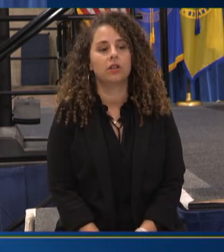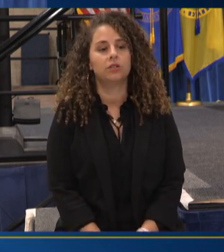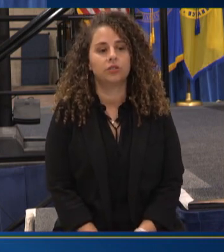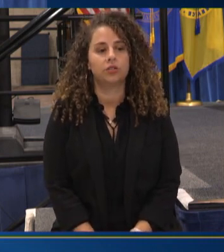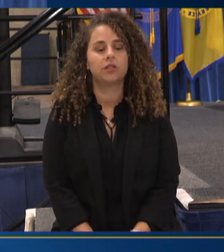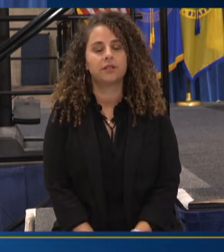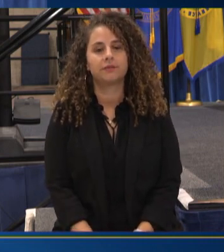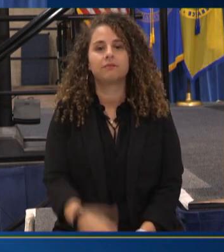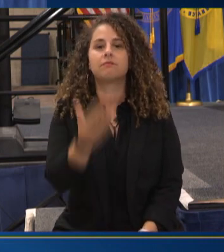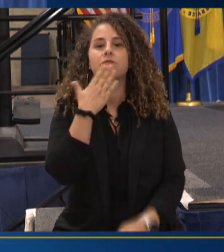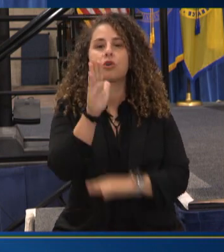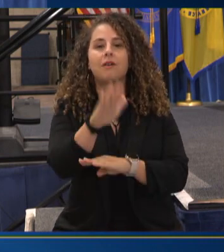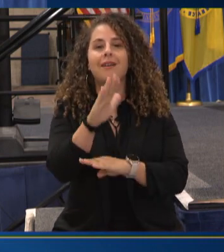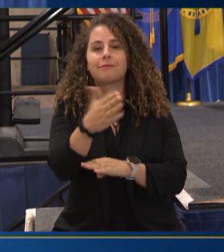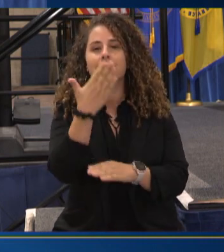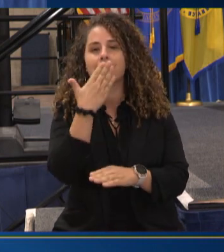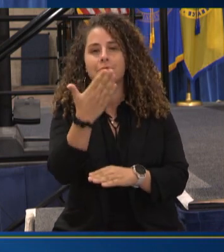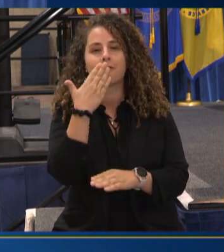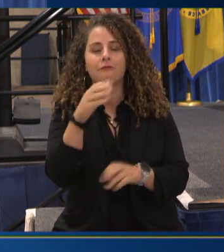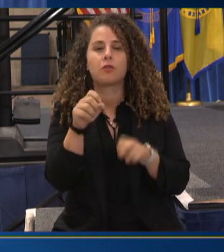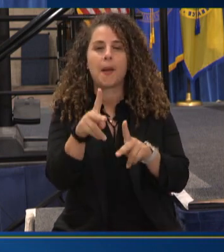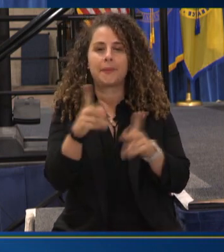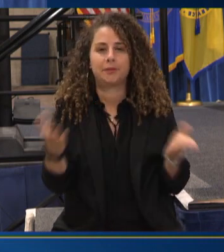Good afternoon, and thanks for the chance to be here today.